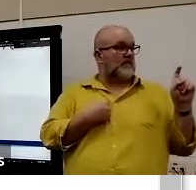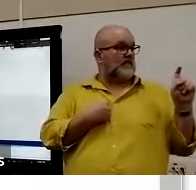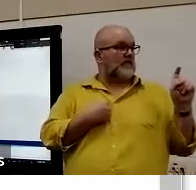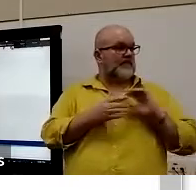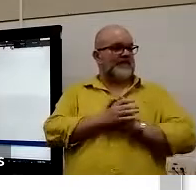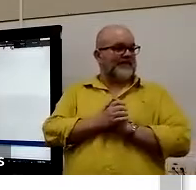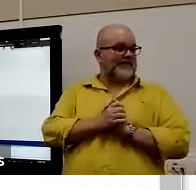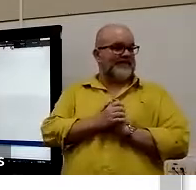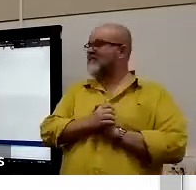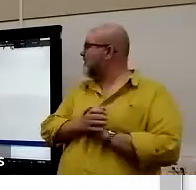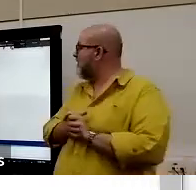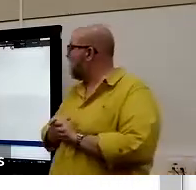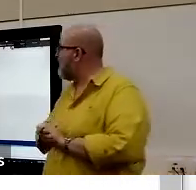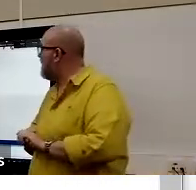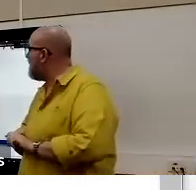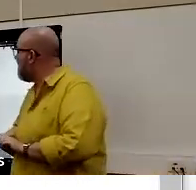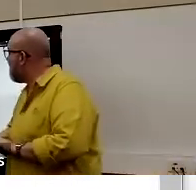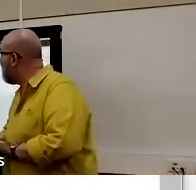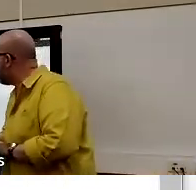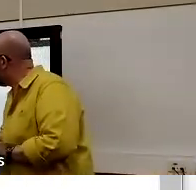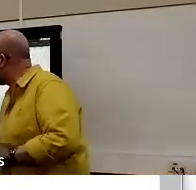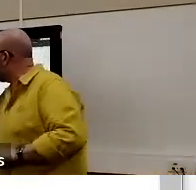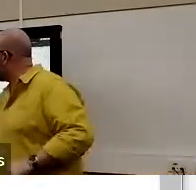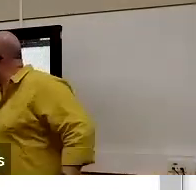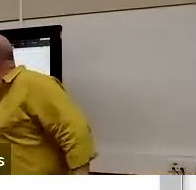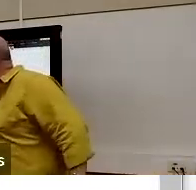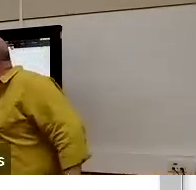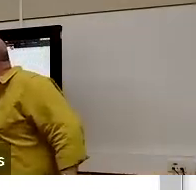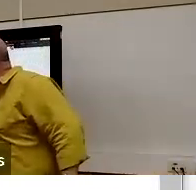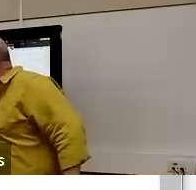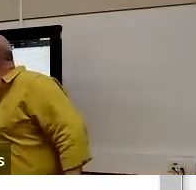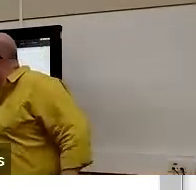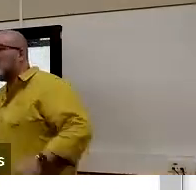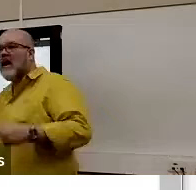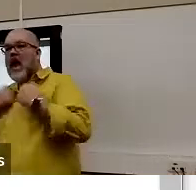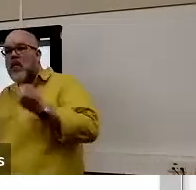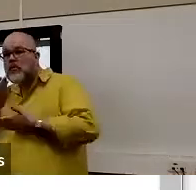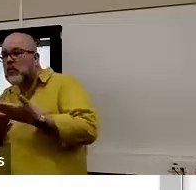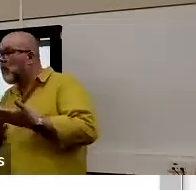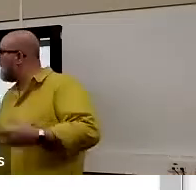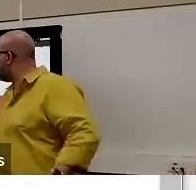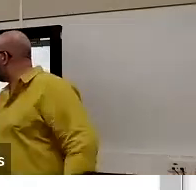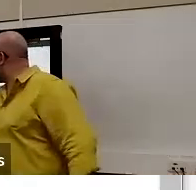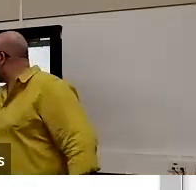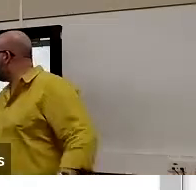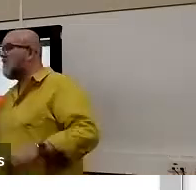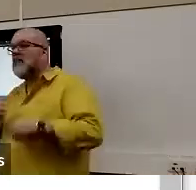We've got the Home area then About Us. See and we come down here this menu.